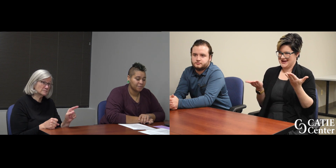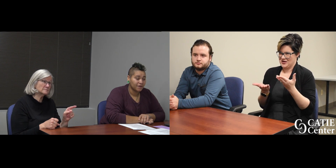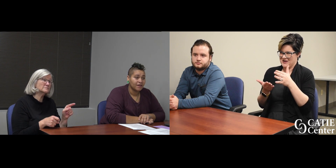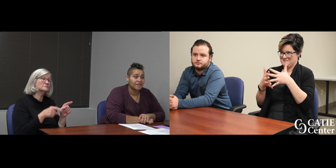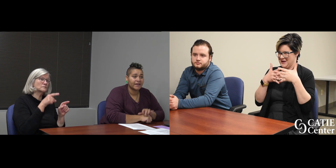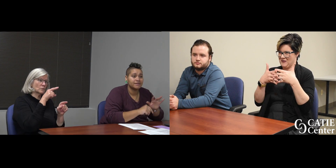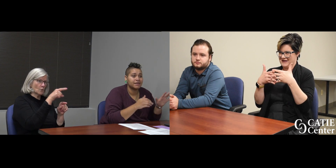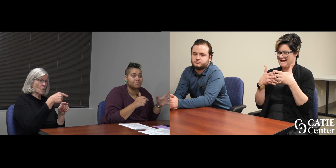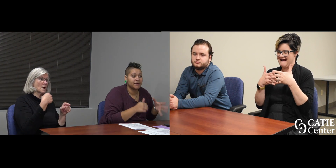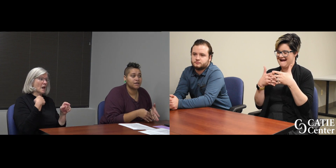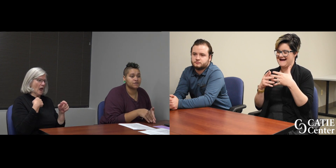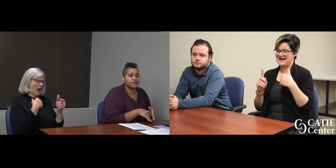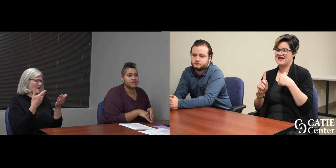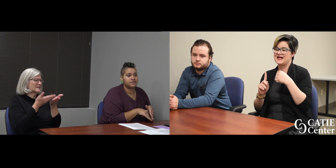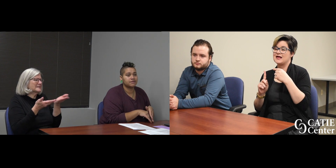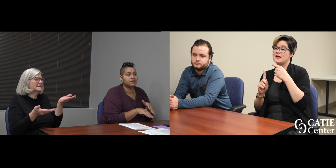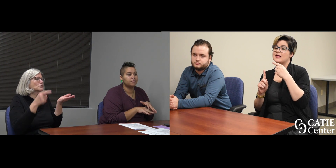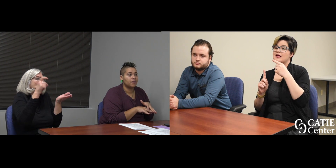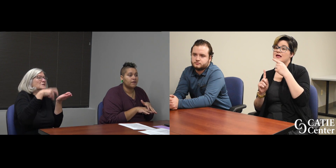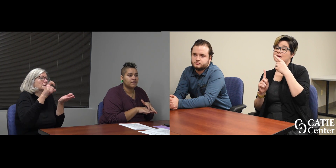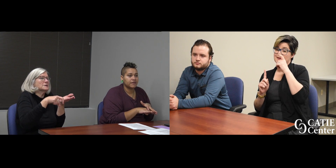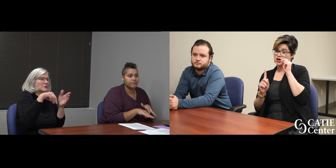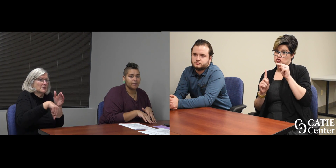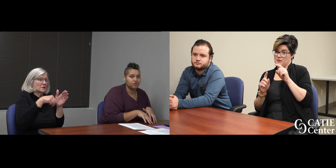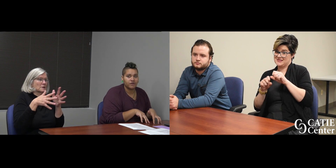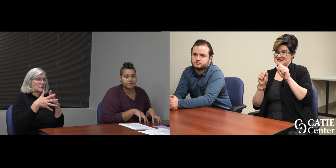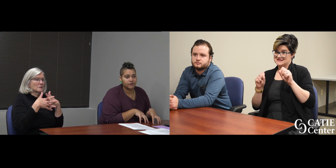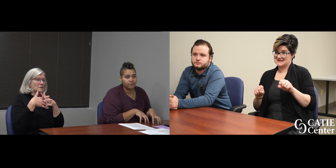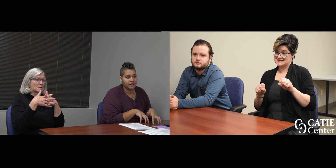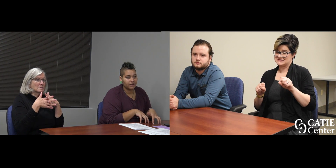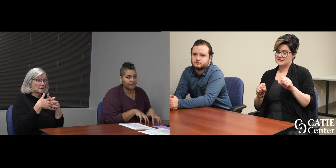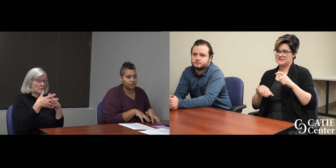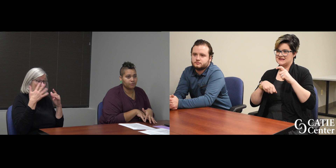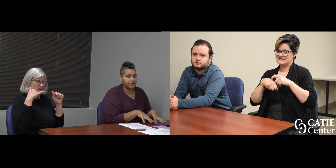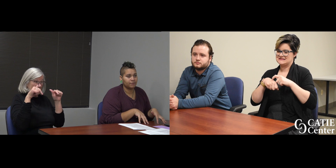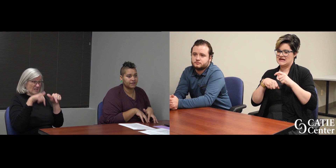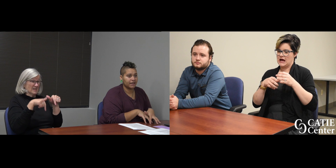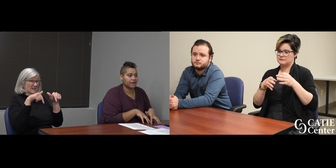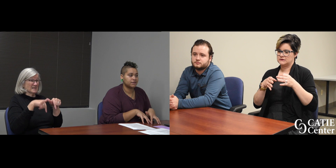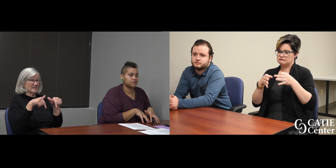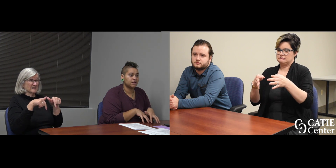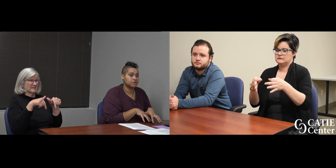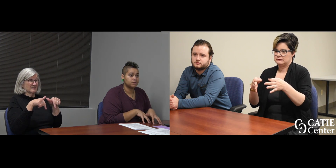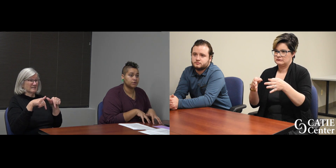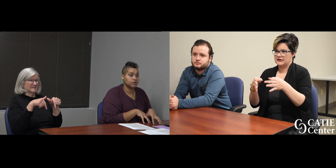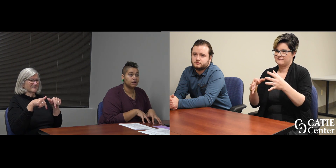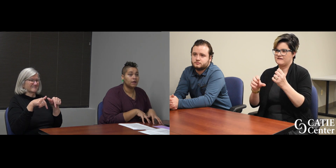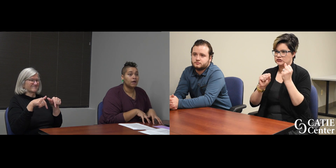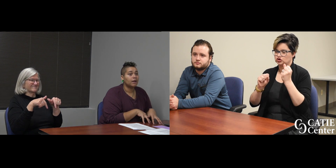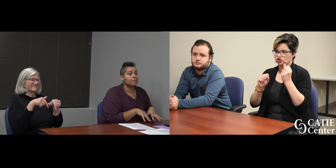like I said, because you're in that system, the timetable shifts a little bit, and you would be able to get access to that sooner,